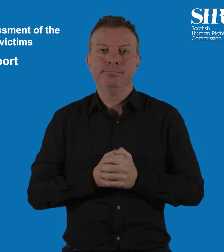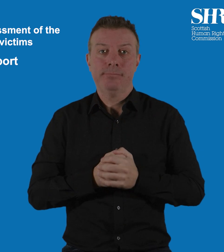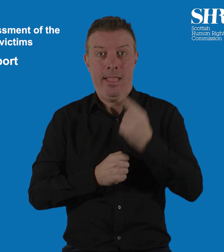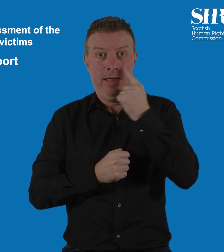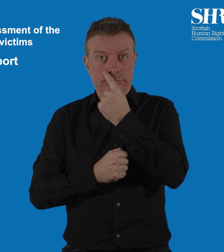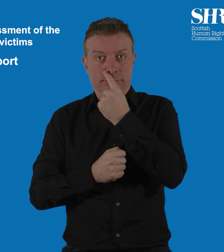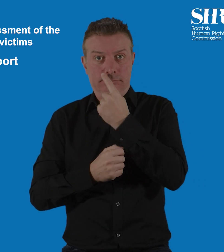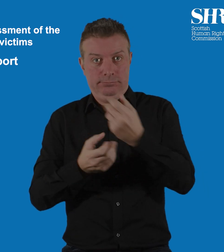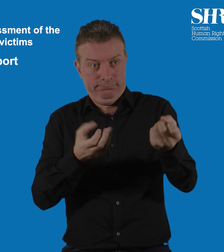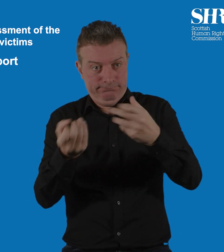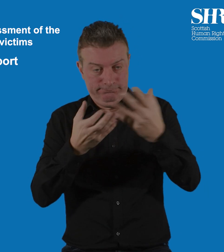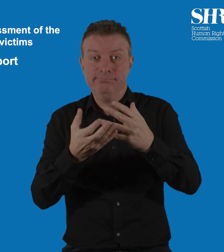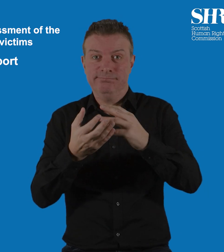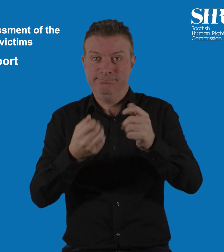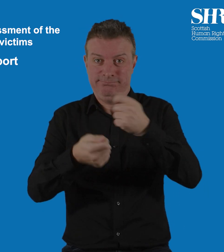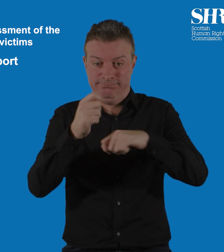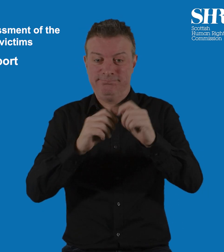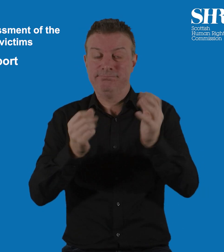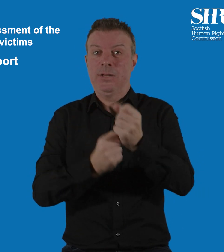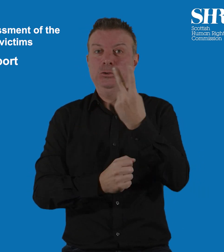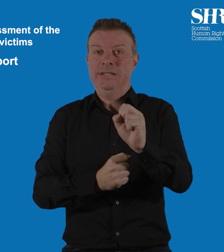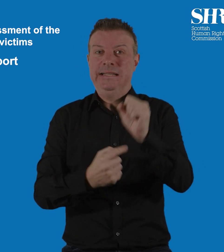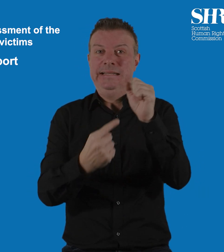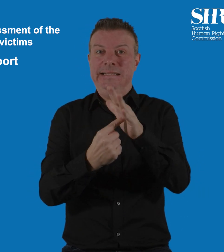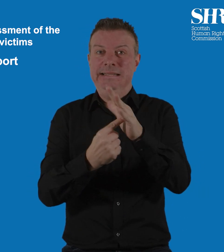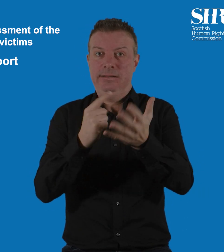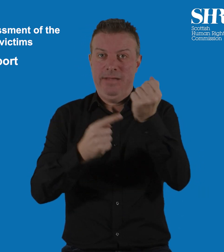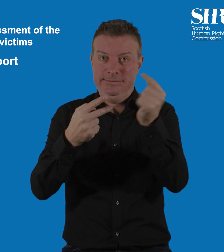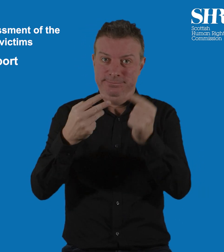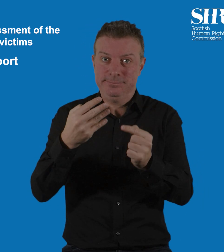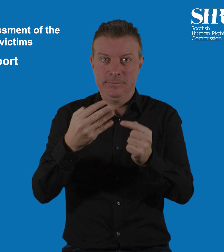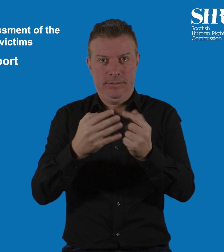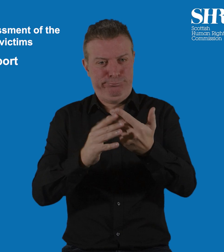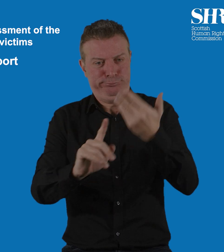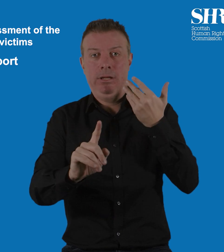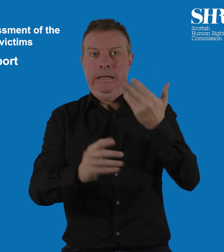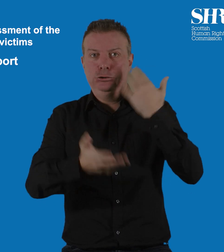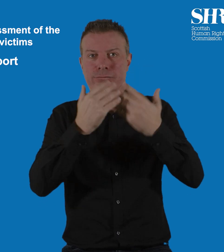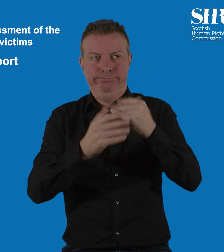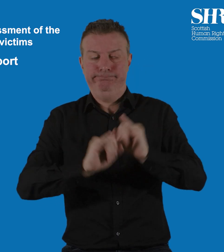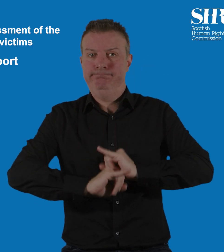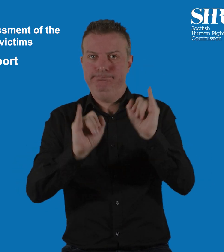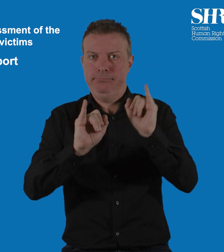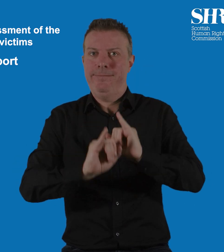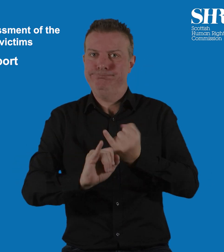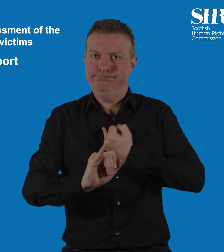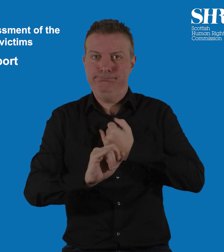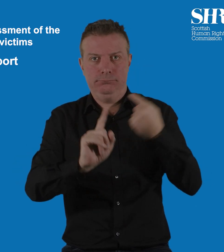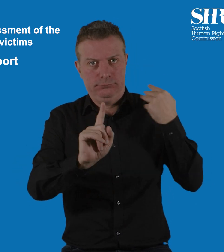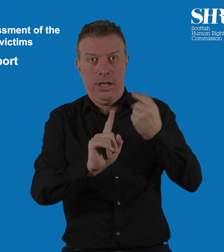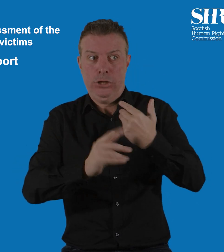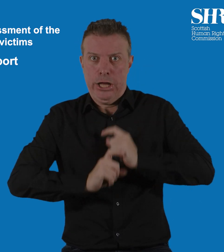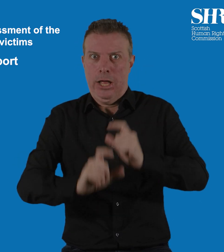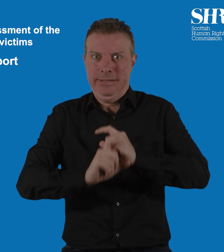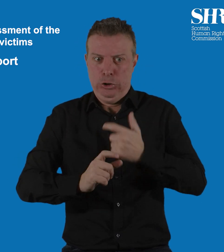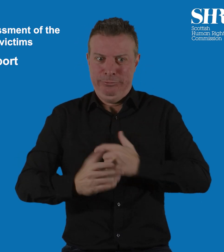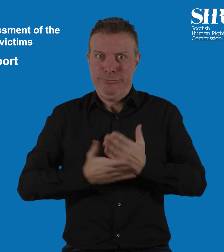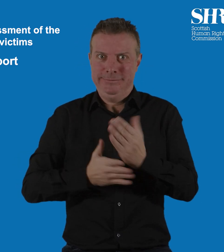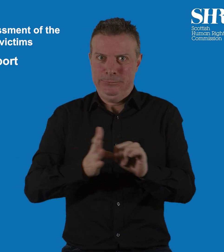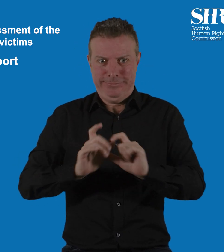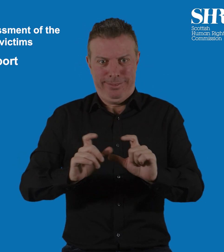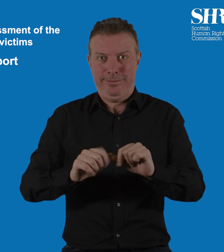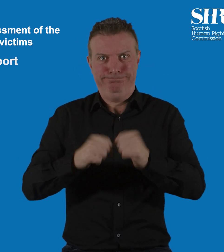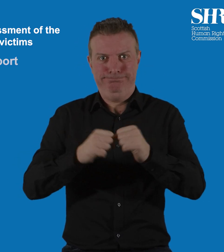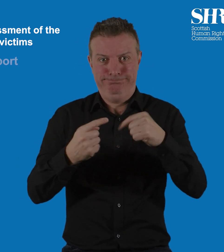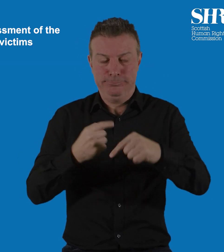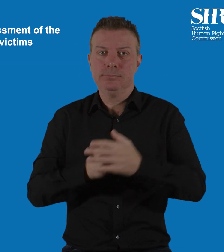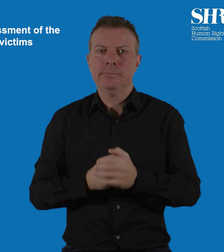The evidence has led to 20 key findings, which span historic wrongdoing and current ongoing human rights issues.